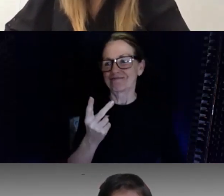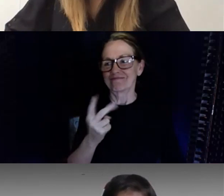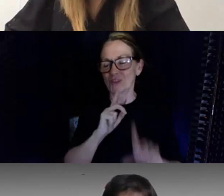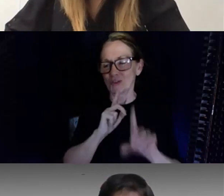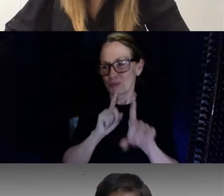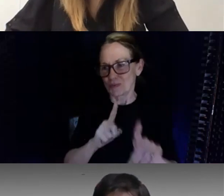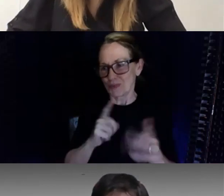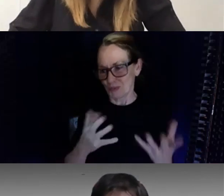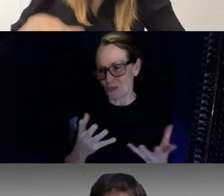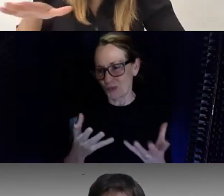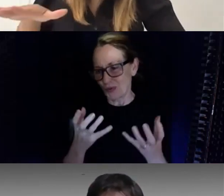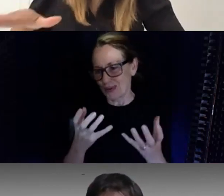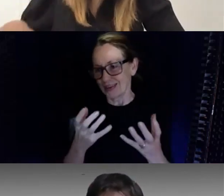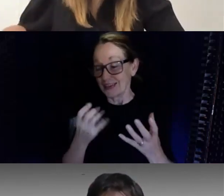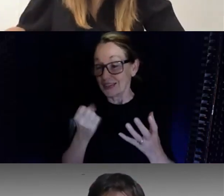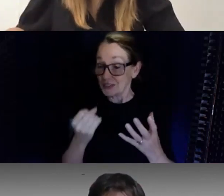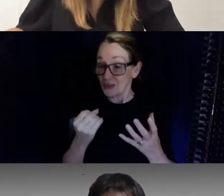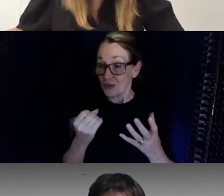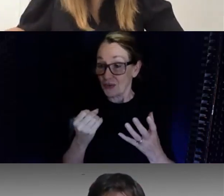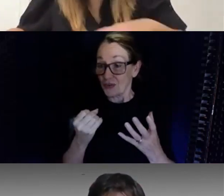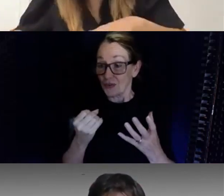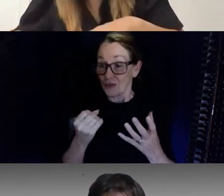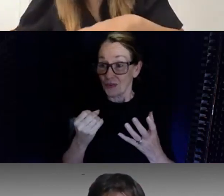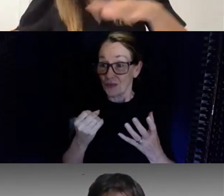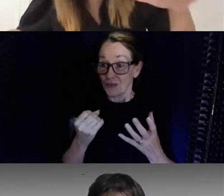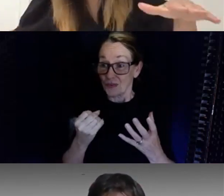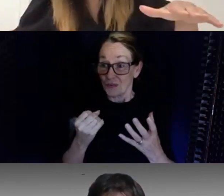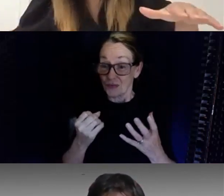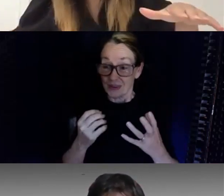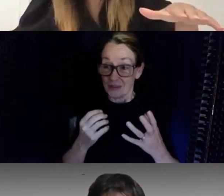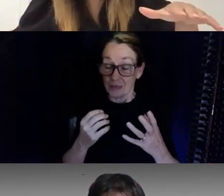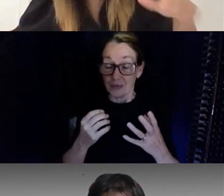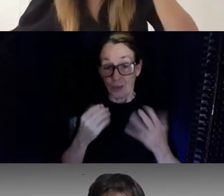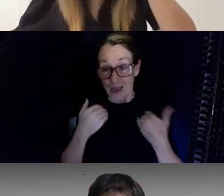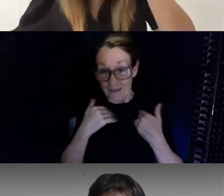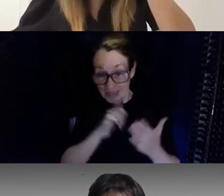SO MANY OTHER THINGS THAT ARE GOING ON. WE'RE NOT SEEING THE KIND OF RESPONSES THAT WE WOULD LIKE TO SEE.